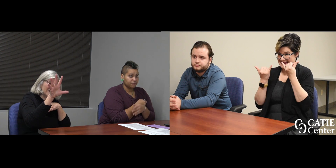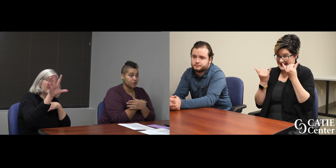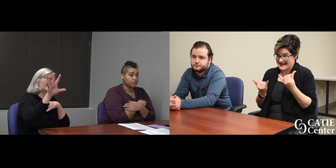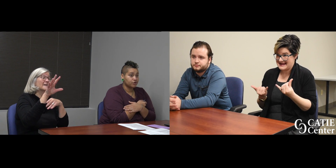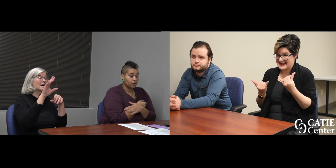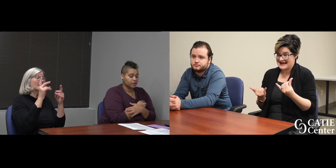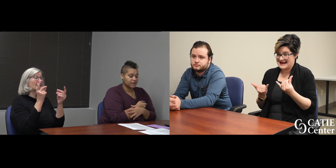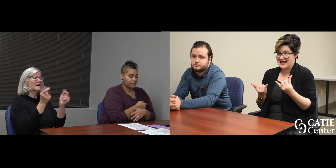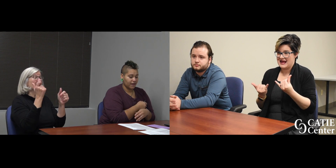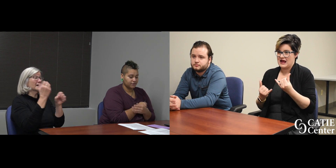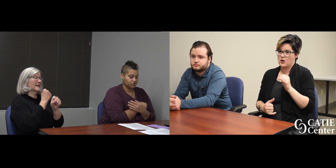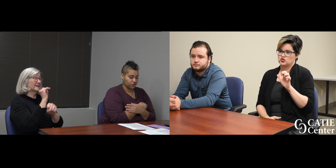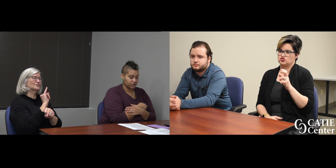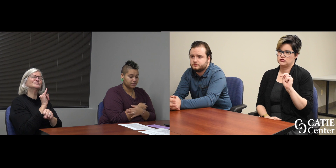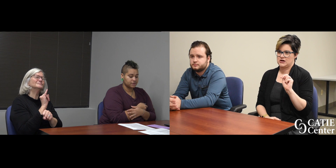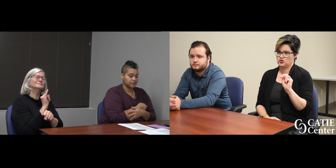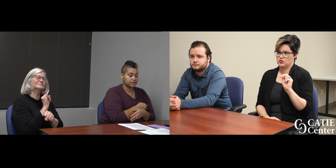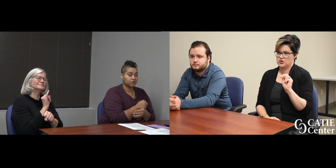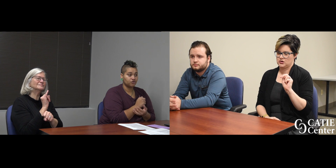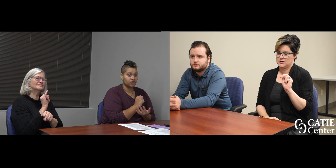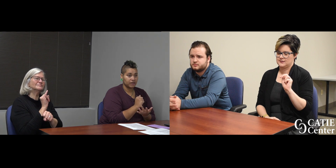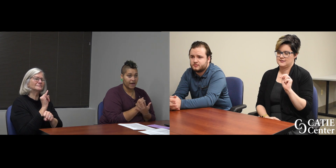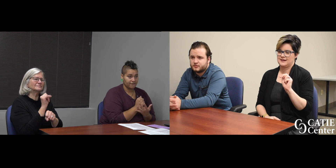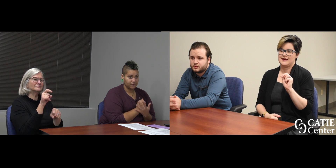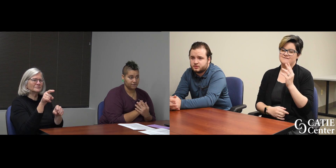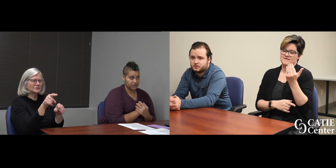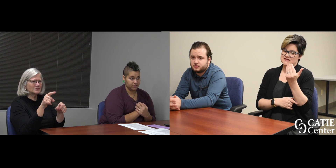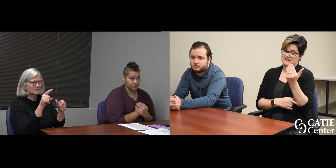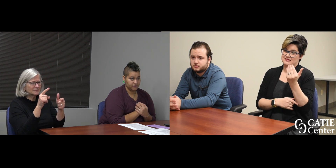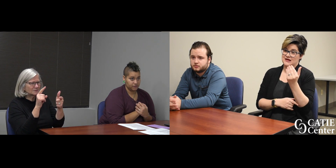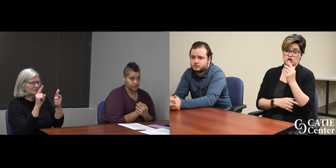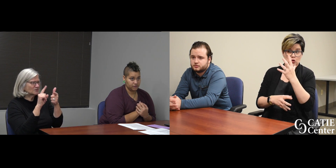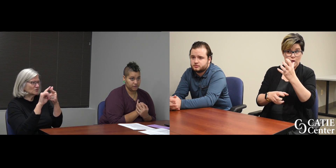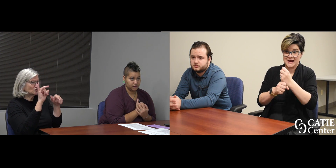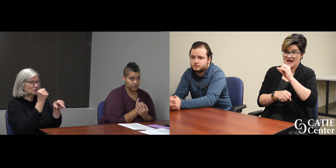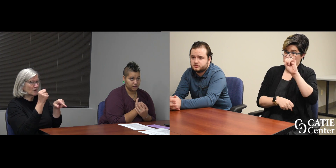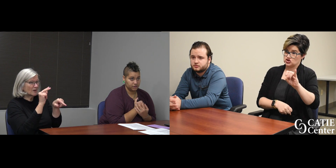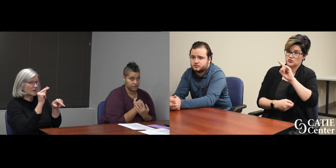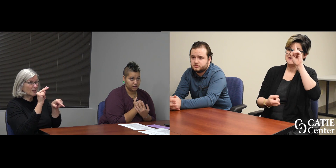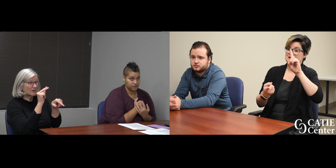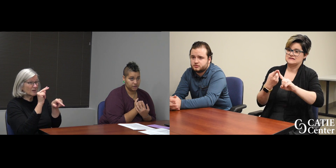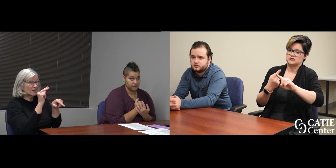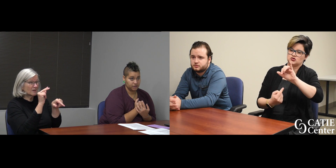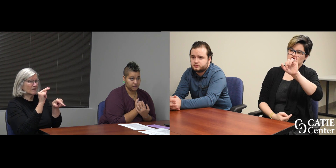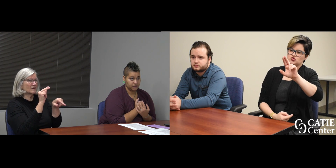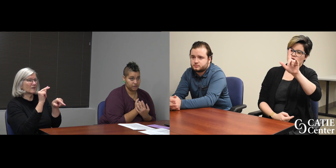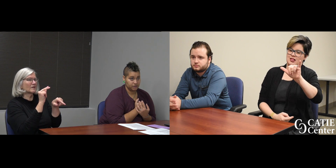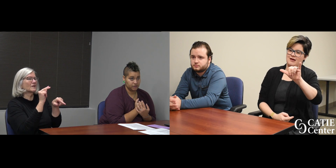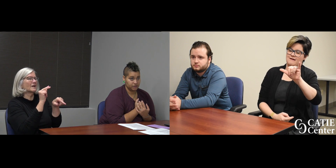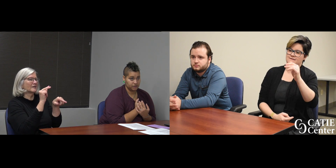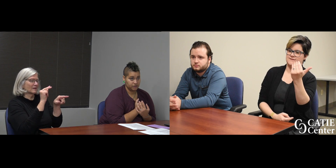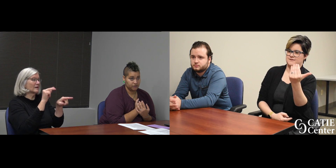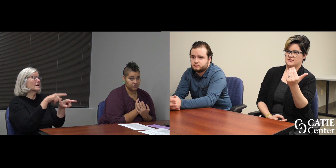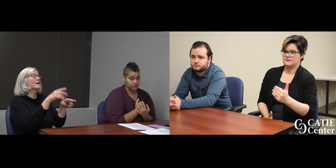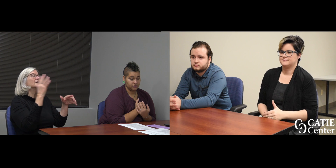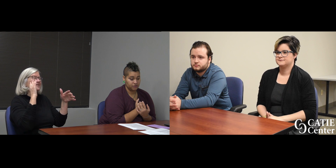but you don't get that insurance until July 15th. I: Wow, that's long.